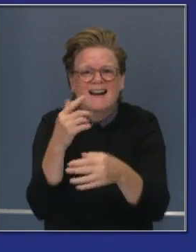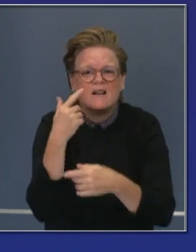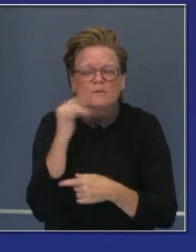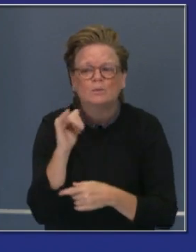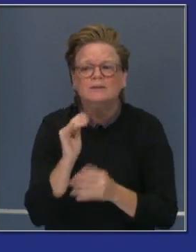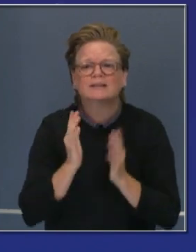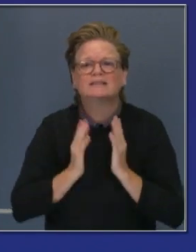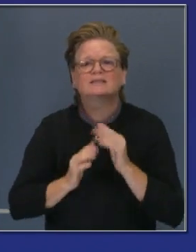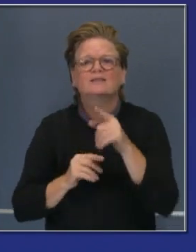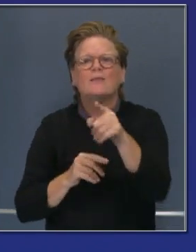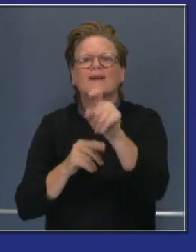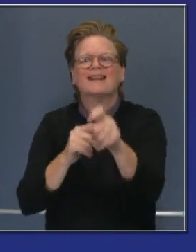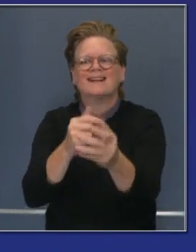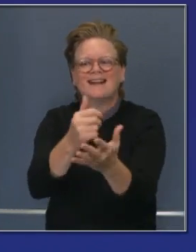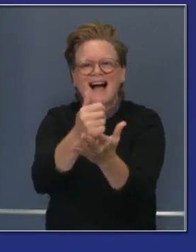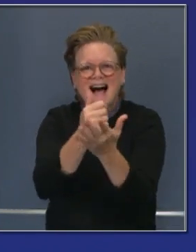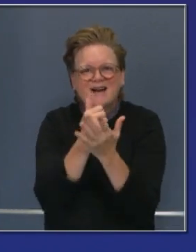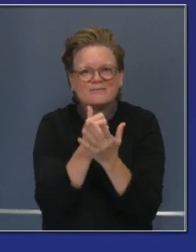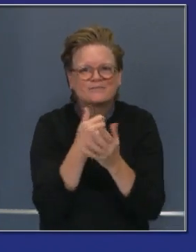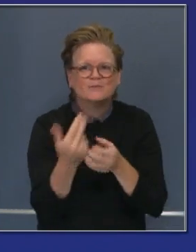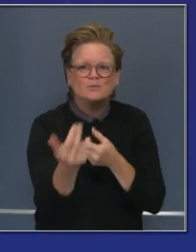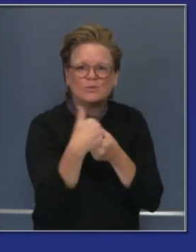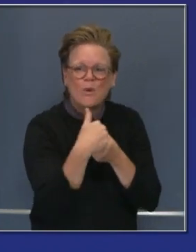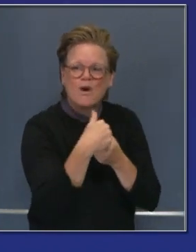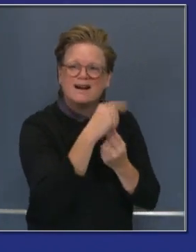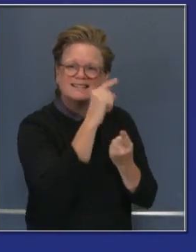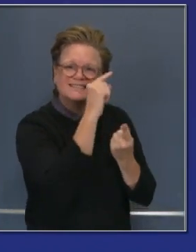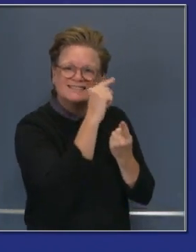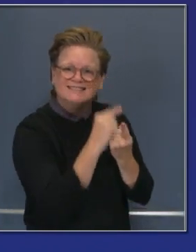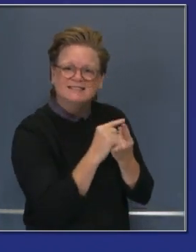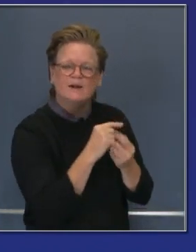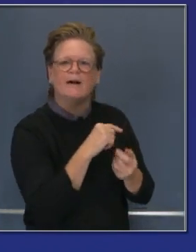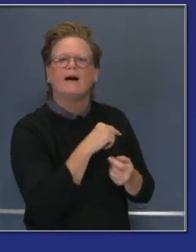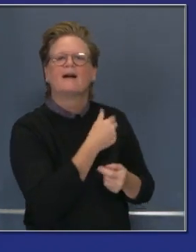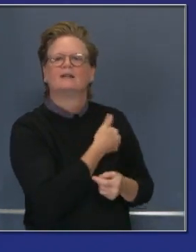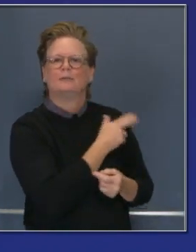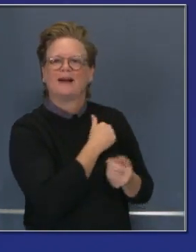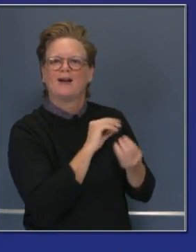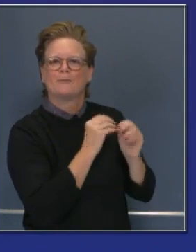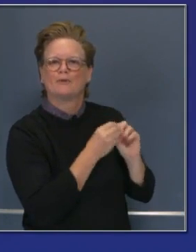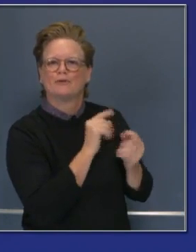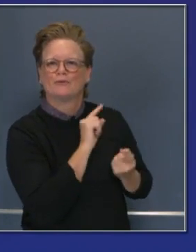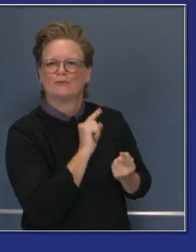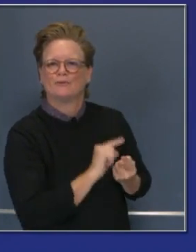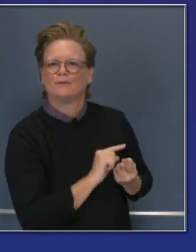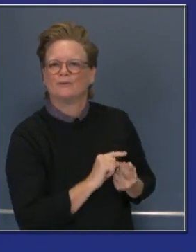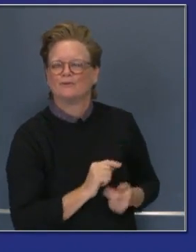THIS CURVE. GET 4200 HOSPITALIZATIONS DOWN.